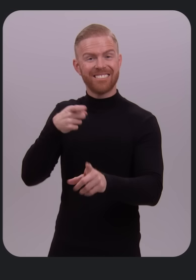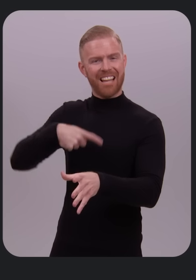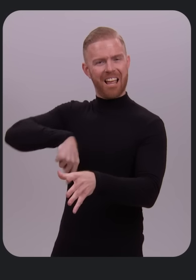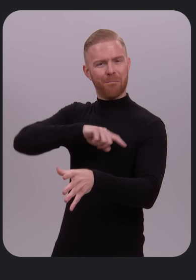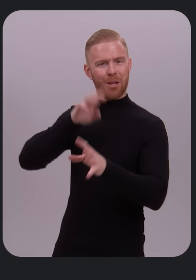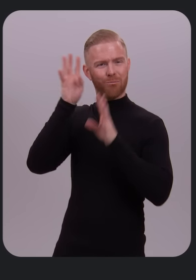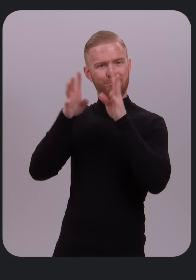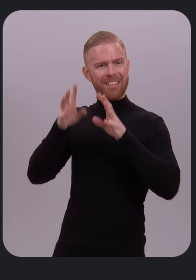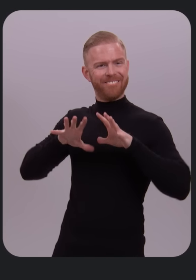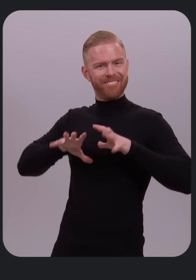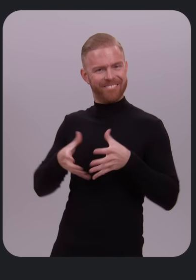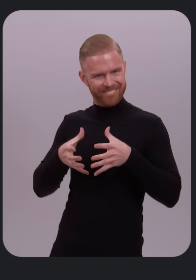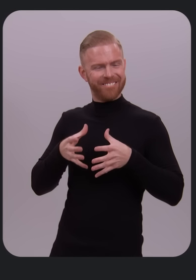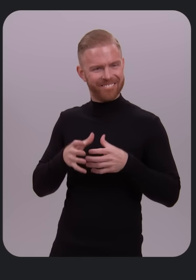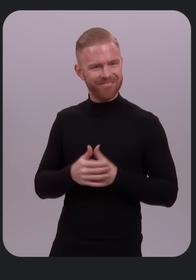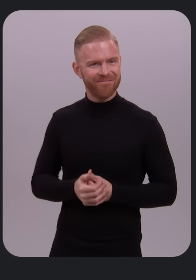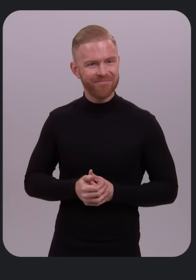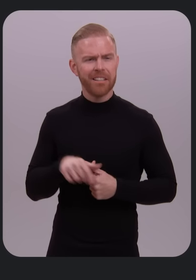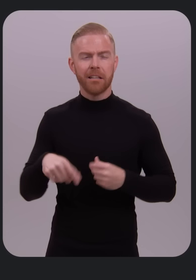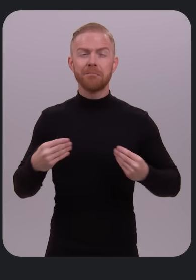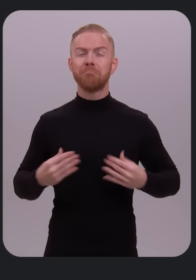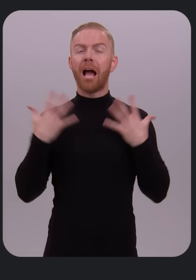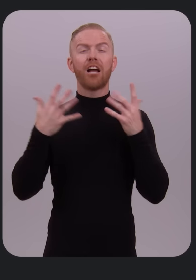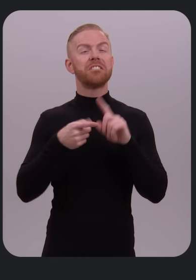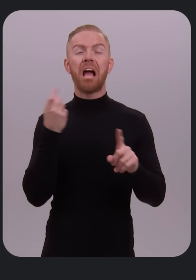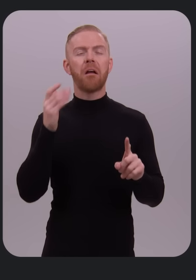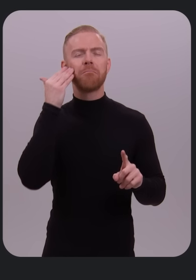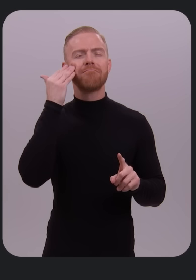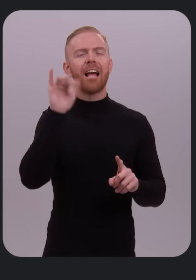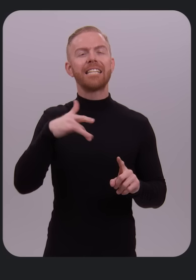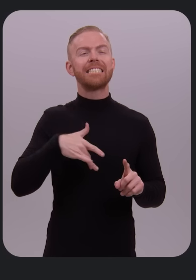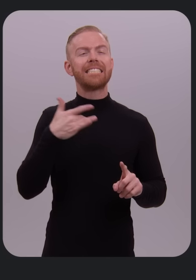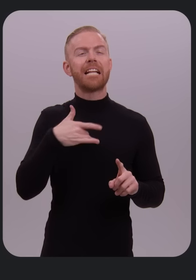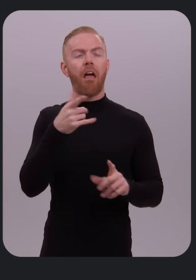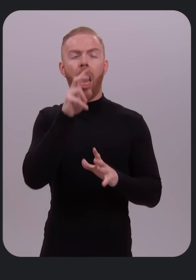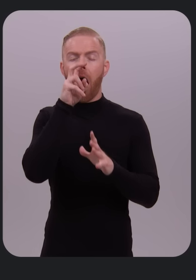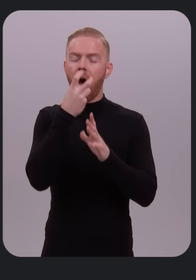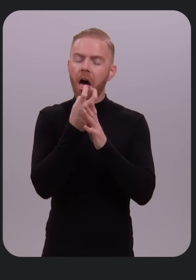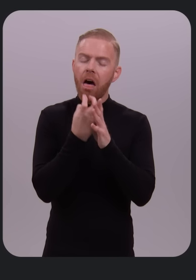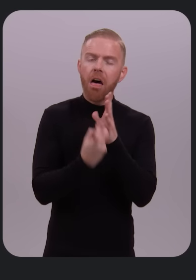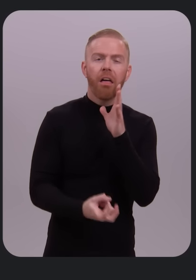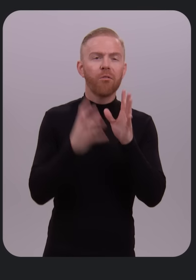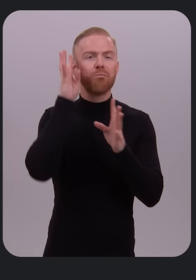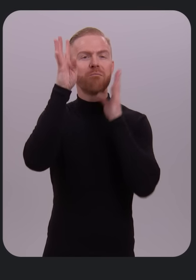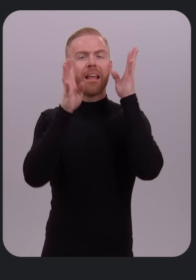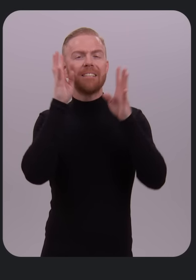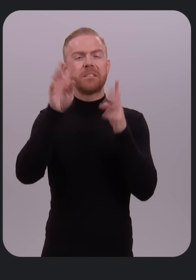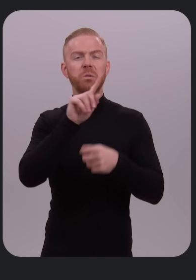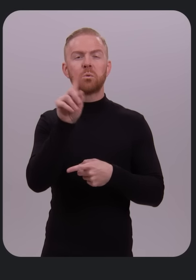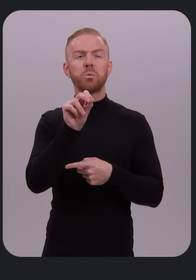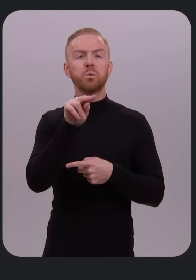It's inspired by that magical feeling you get when you get lost in the creative zone and time slows down.